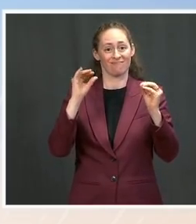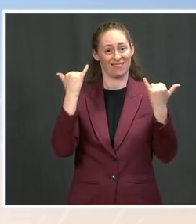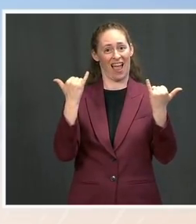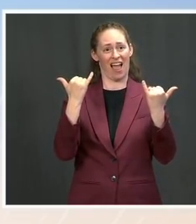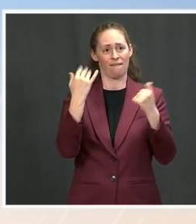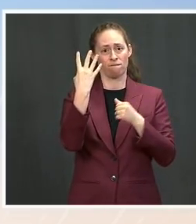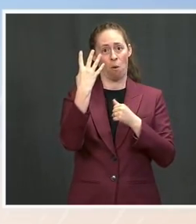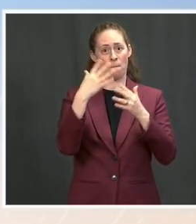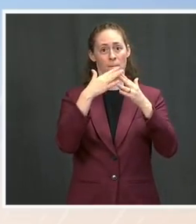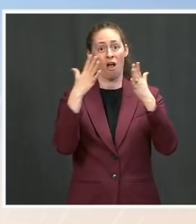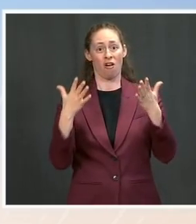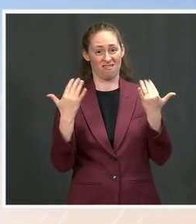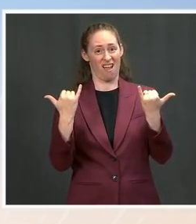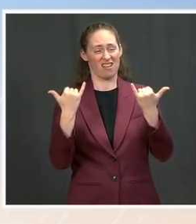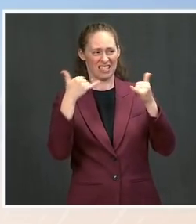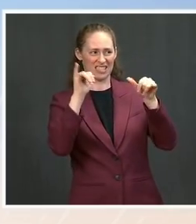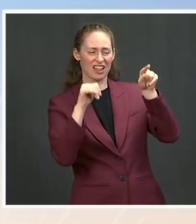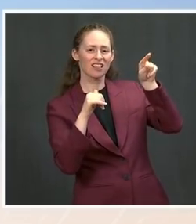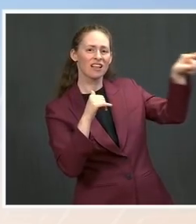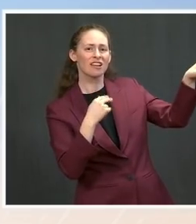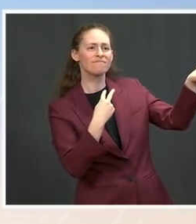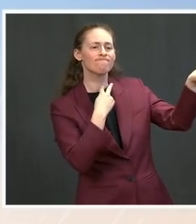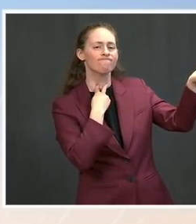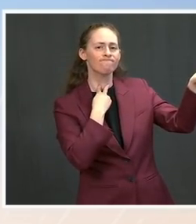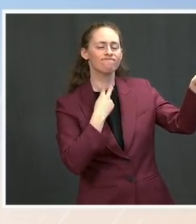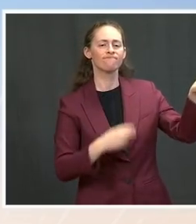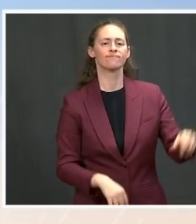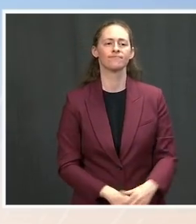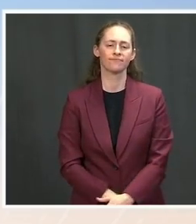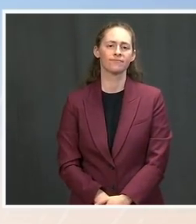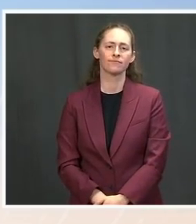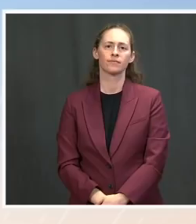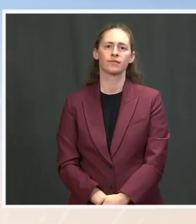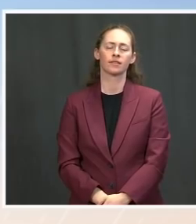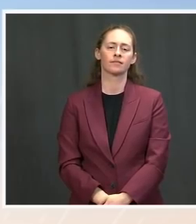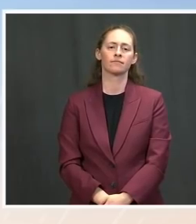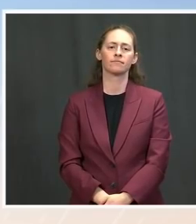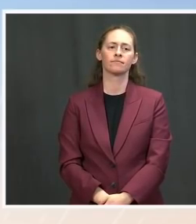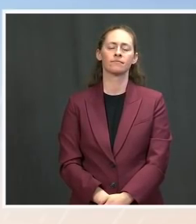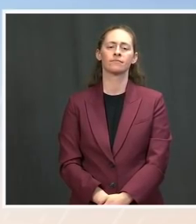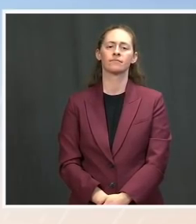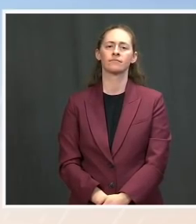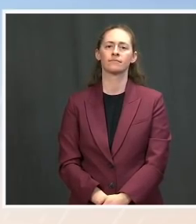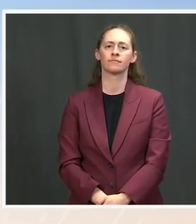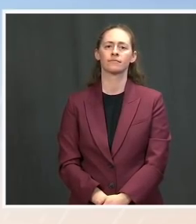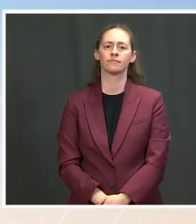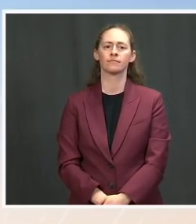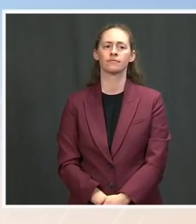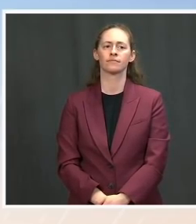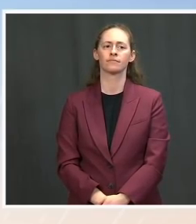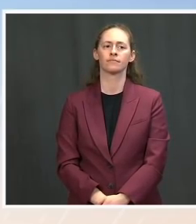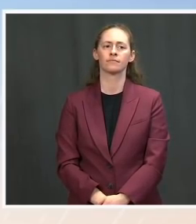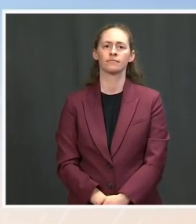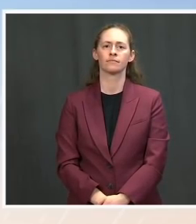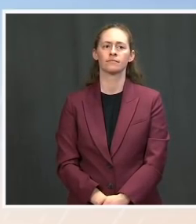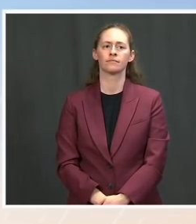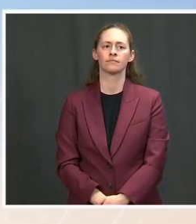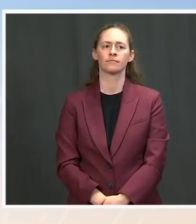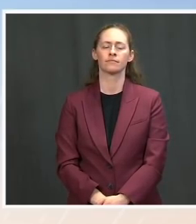More than 100 days into the administration -- when you were up here, at the beginning of the administration, you announced the domestic violence extremism review. Do you have an update on, sort of, where that is?